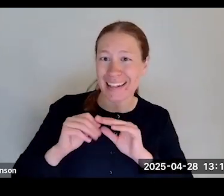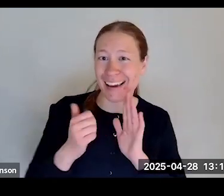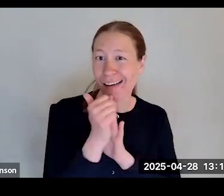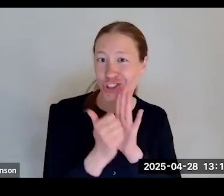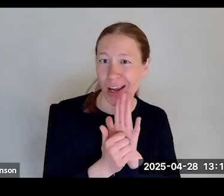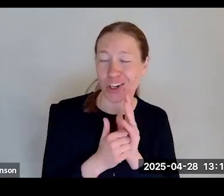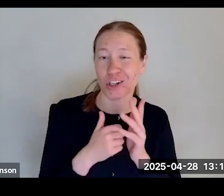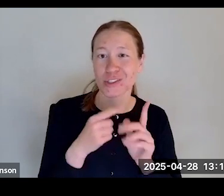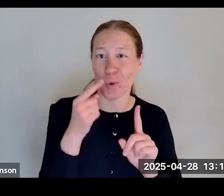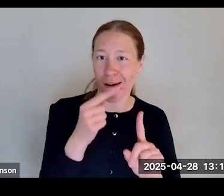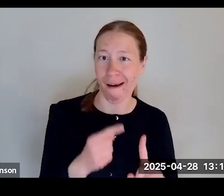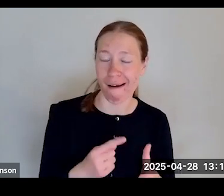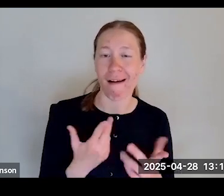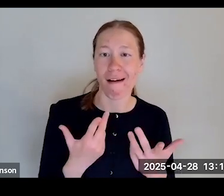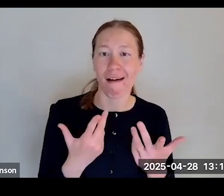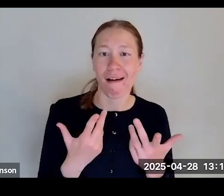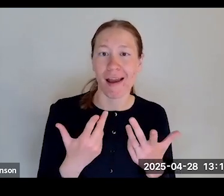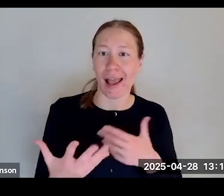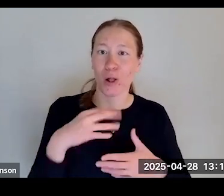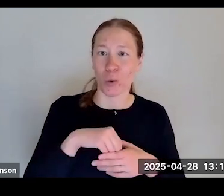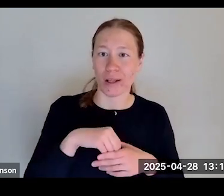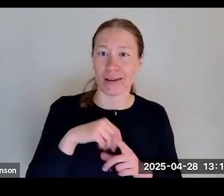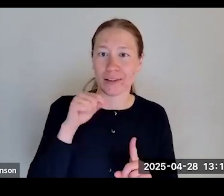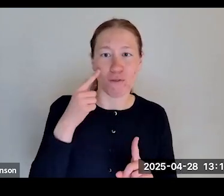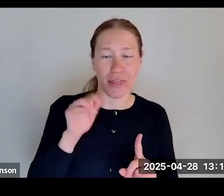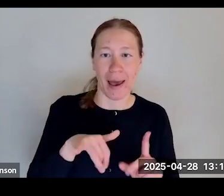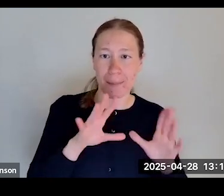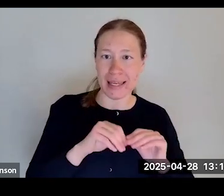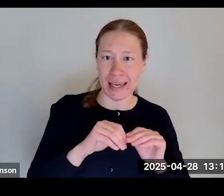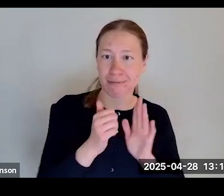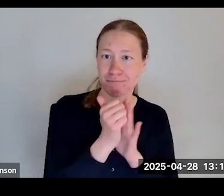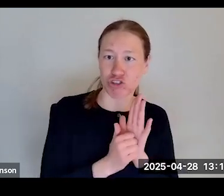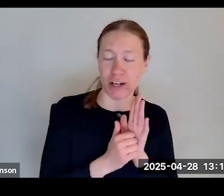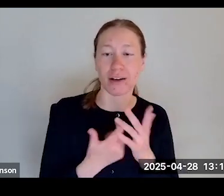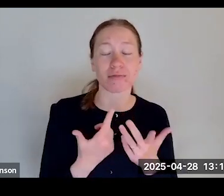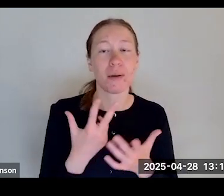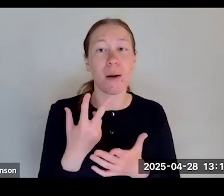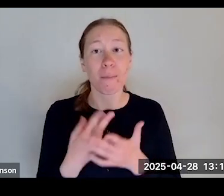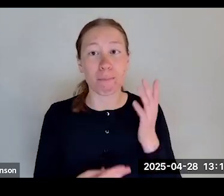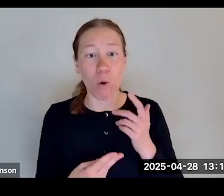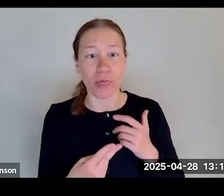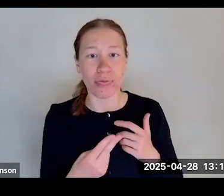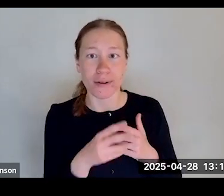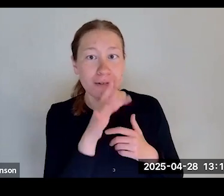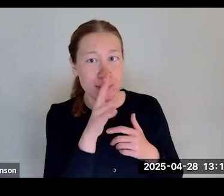or action items be included in those meetings, providing the instructions both verbally during the meeting, but also in a written format,